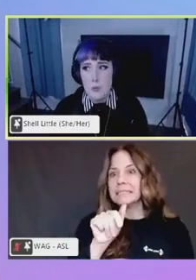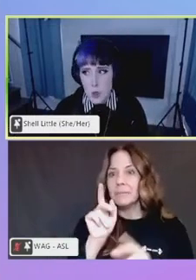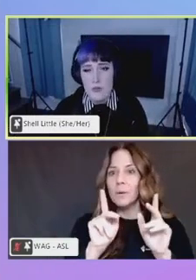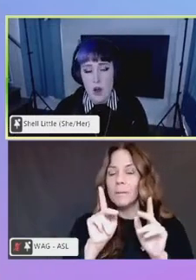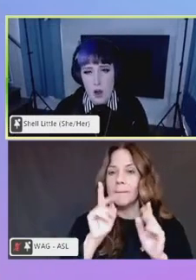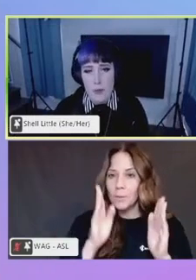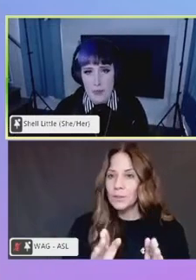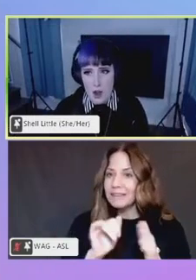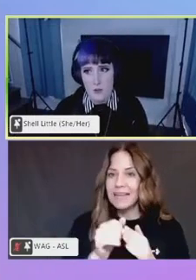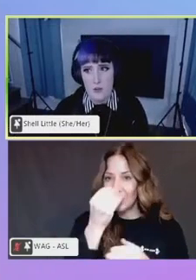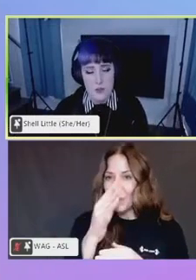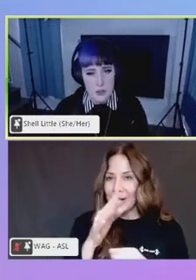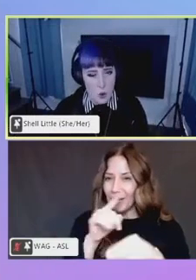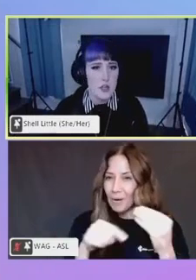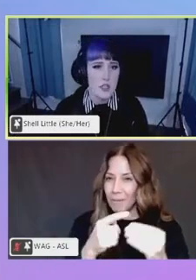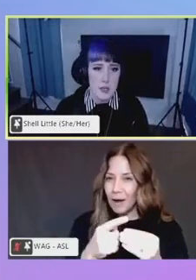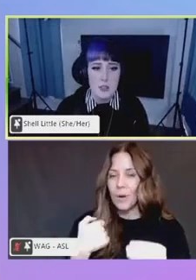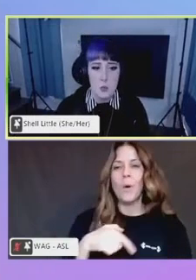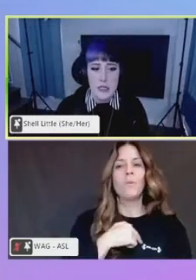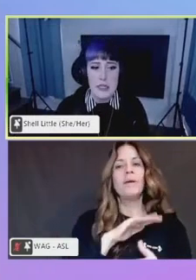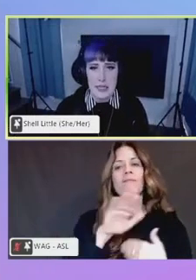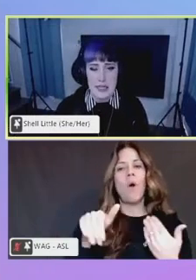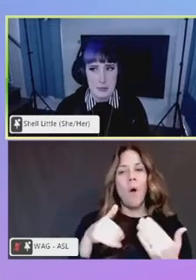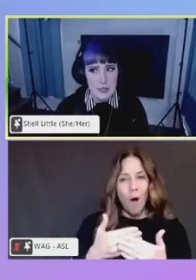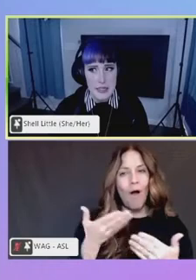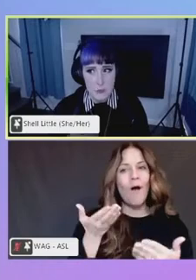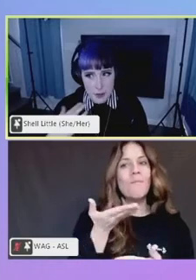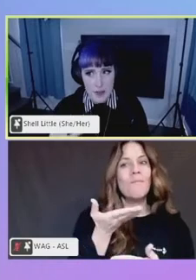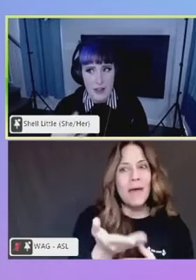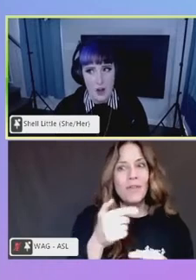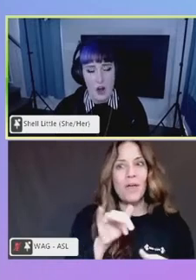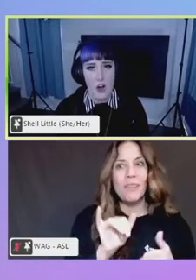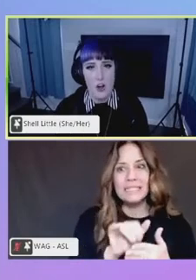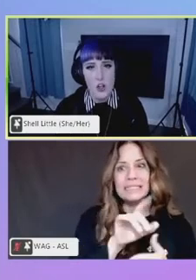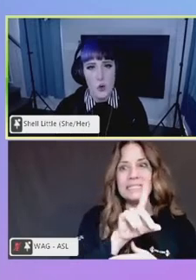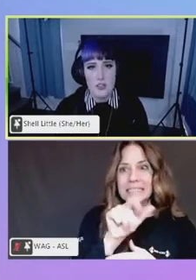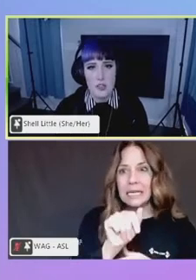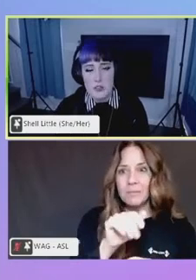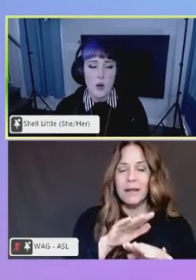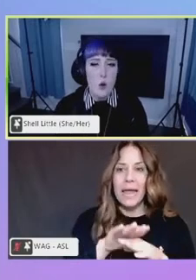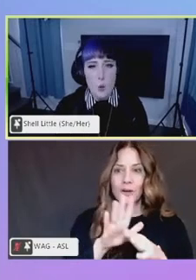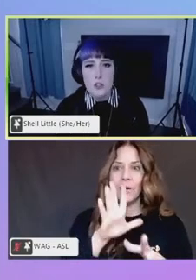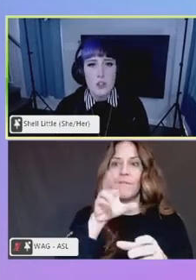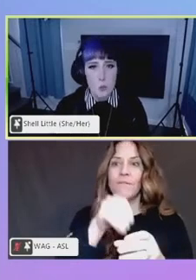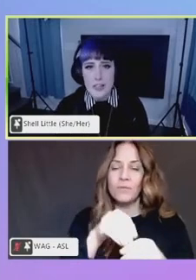say, well, Disabled people, do they even use this stuff? I don't even care. And I'm like, hi, I am that Disabled person